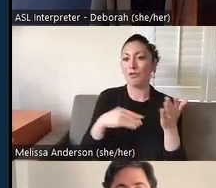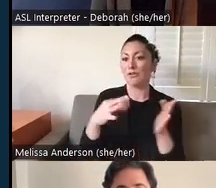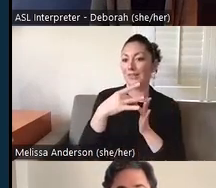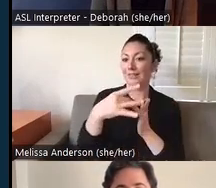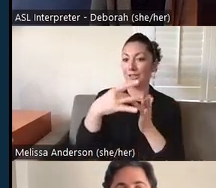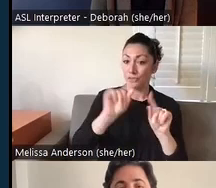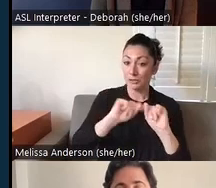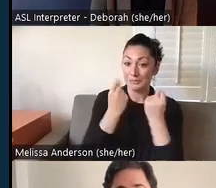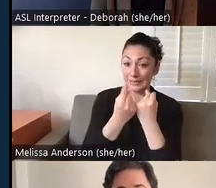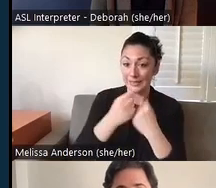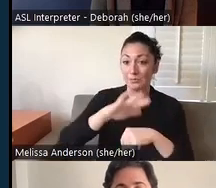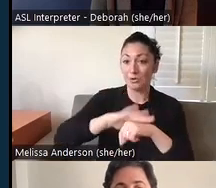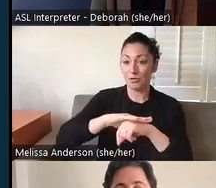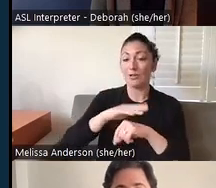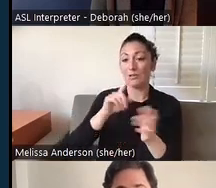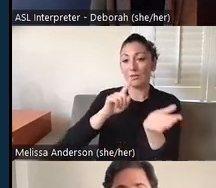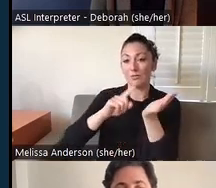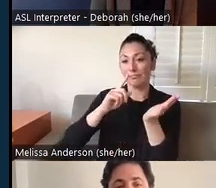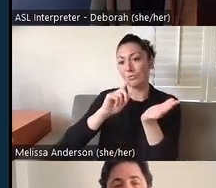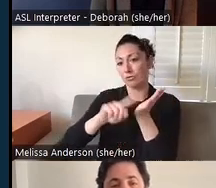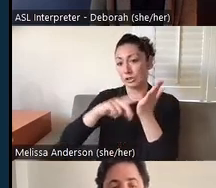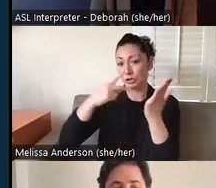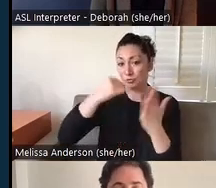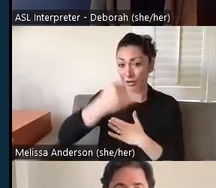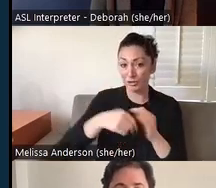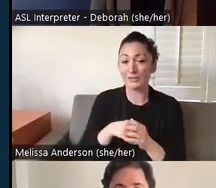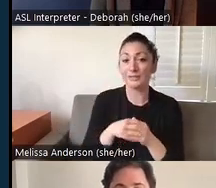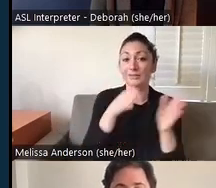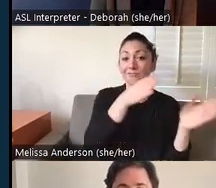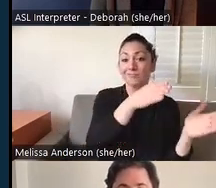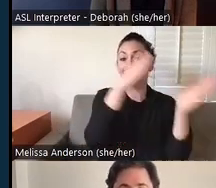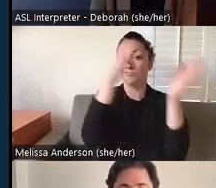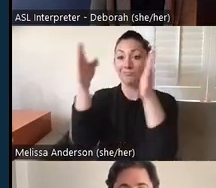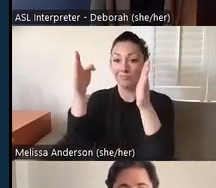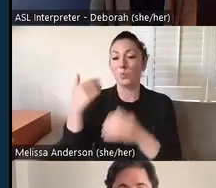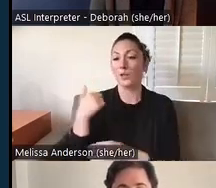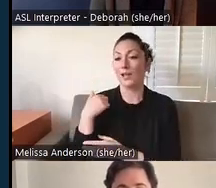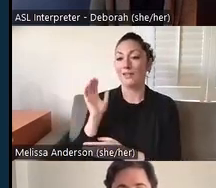you will see, Alex Wilkins here, who is part of the leadership team.